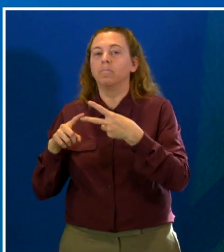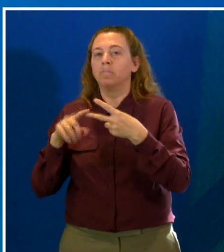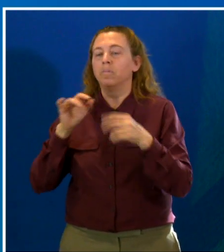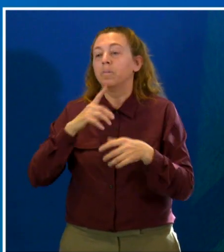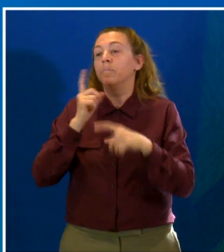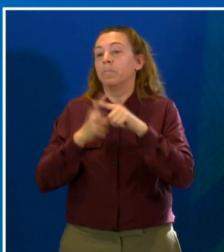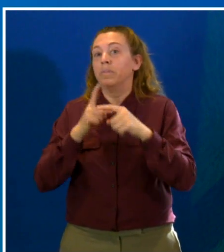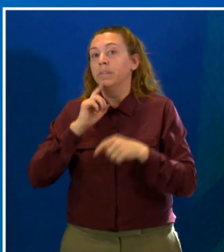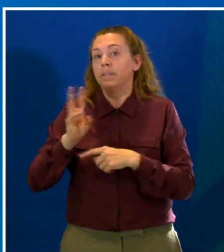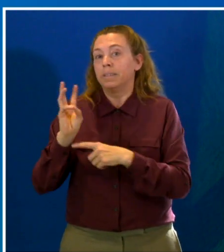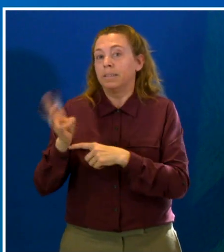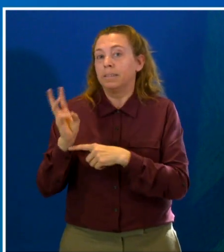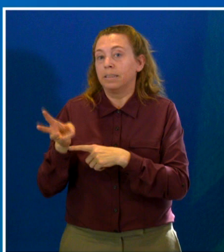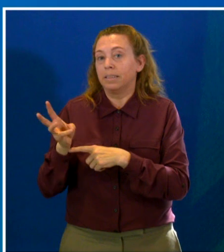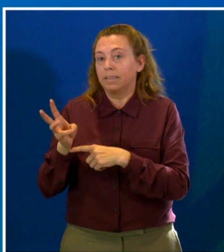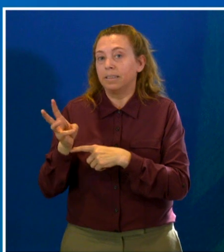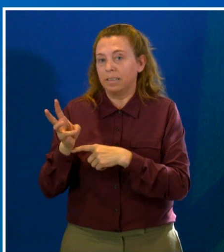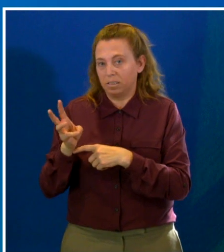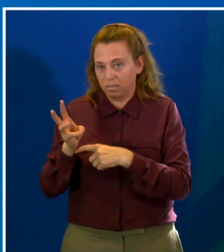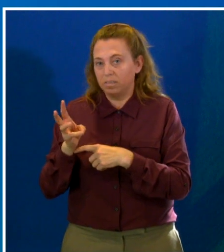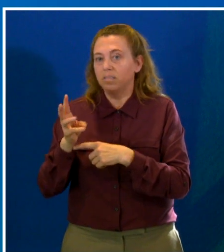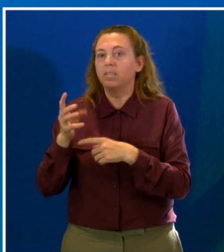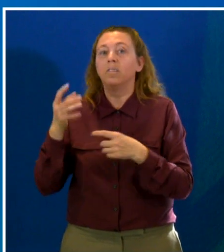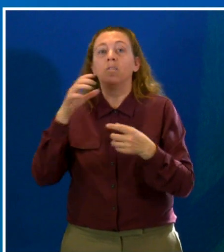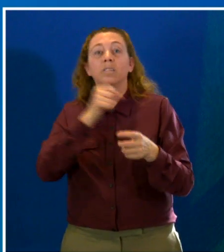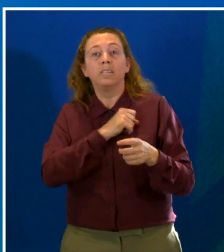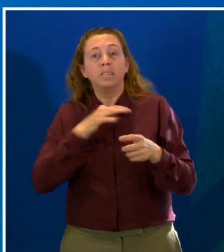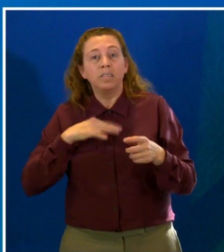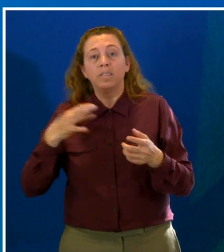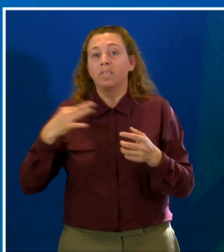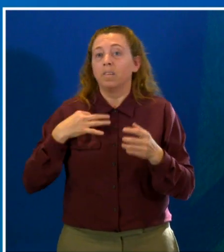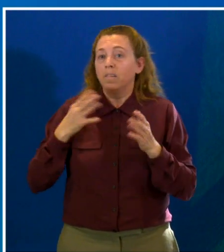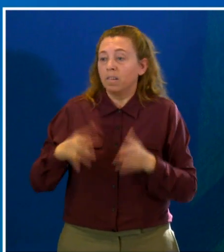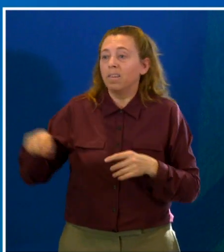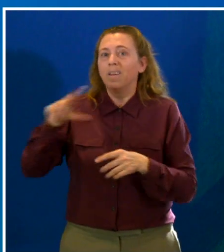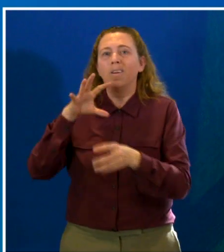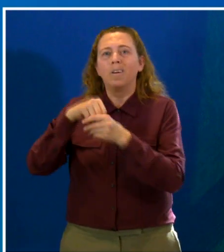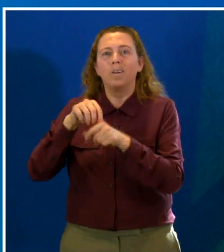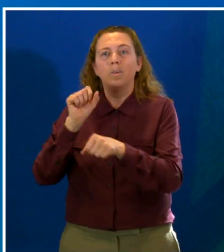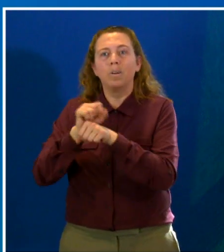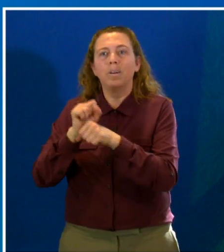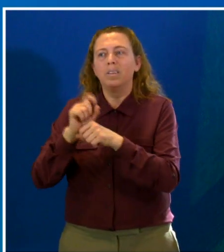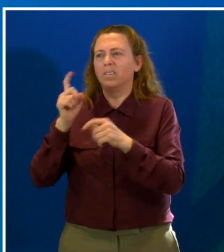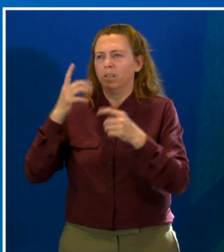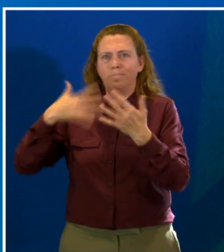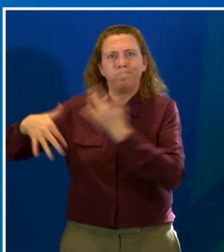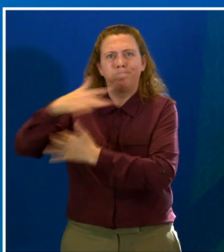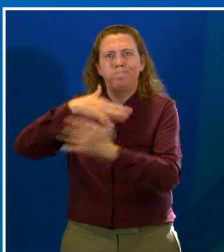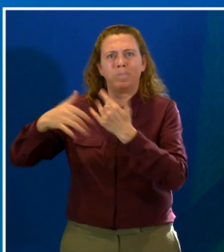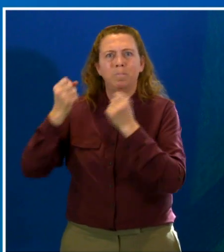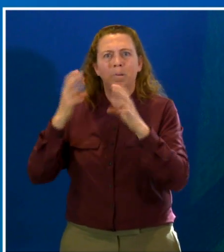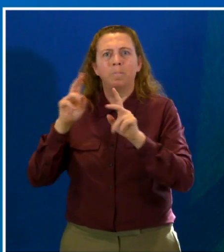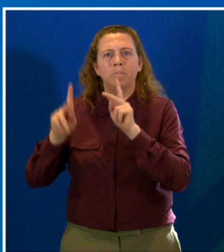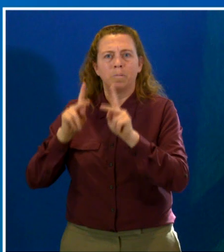volunteers and certain congregate living settings, settings, especially those with correctional facilities and